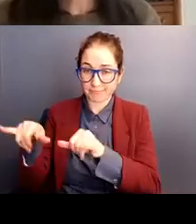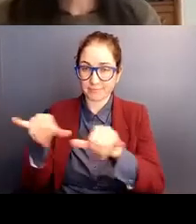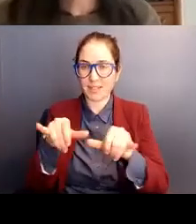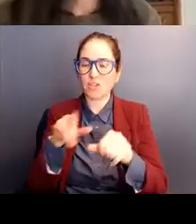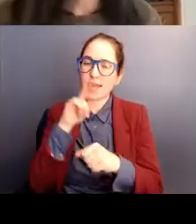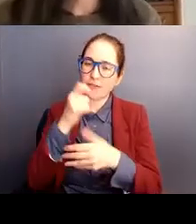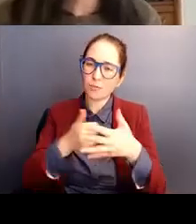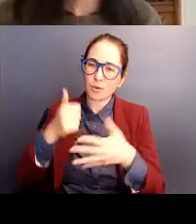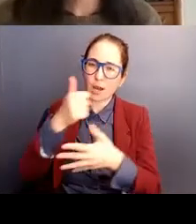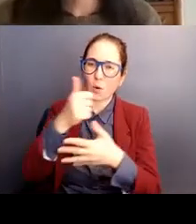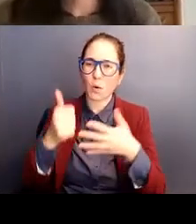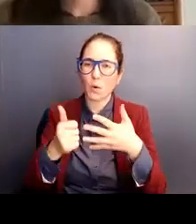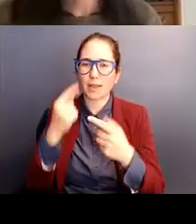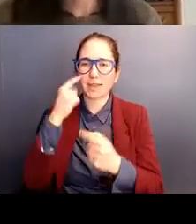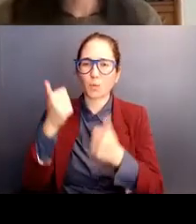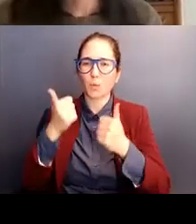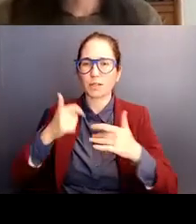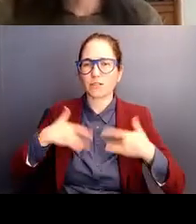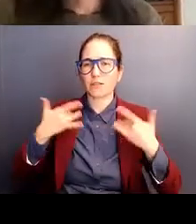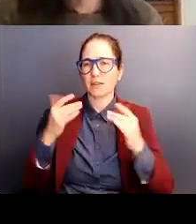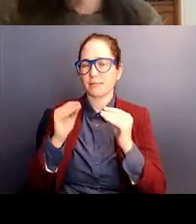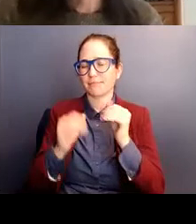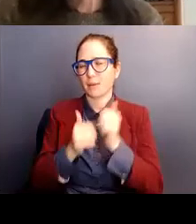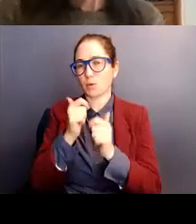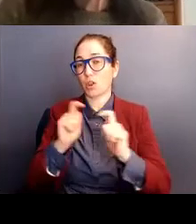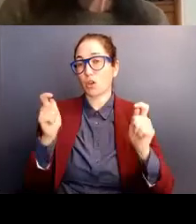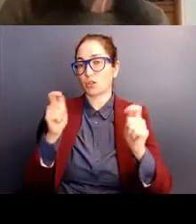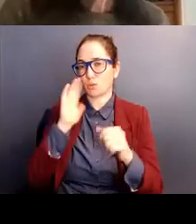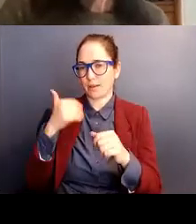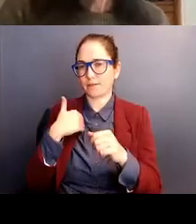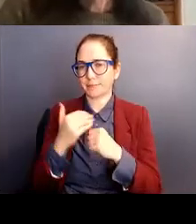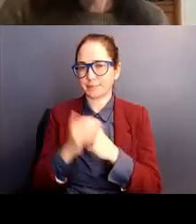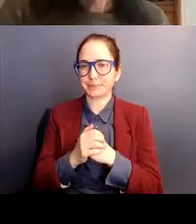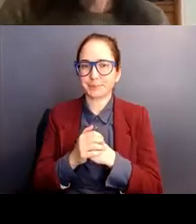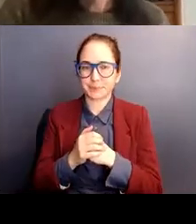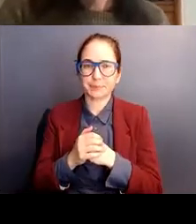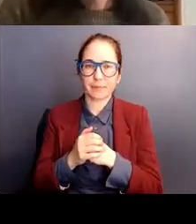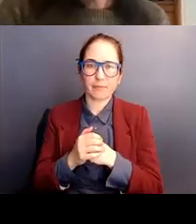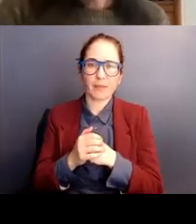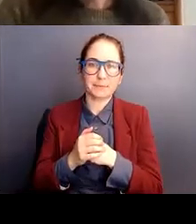about which of your events are the largest that you might have.